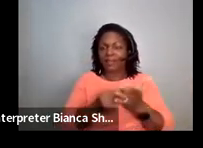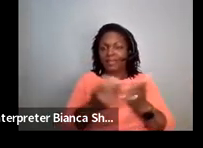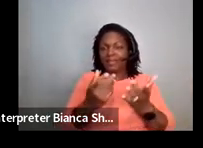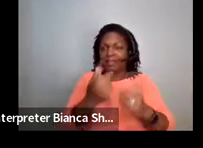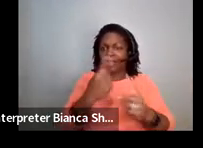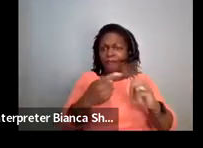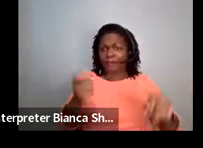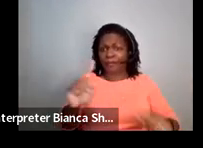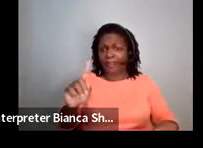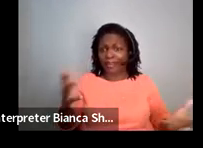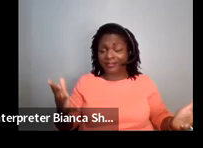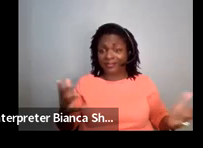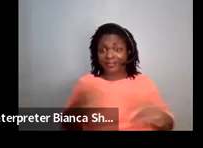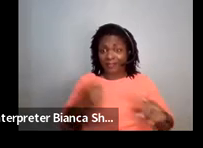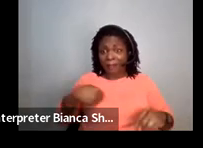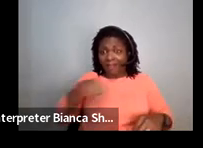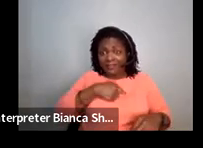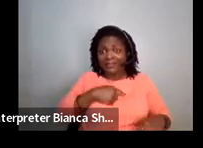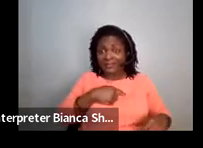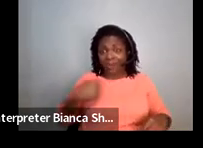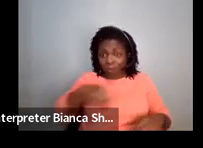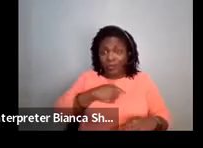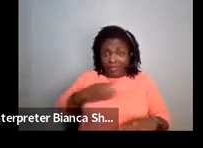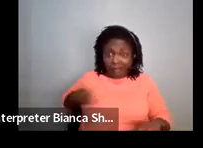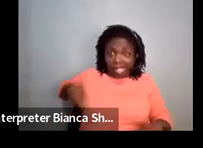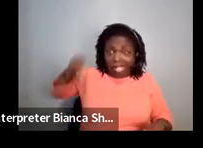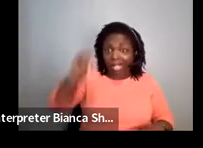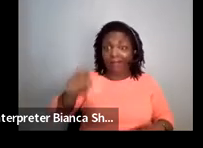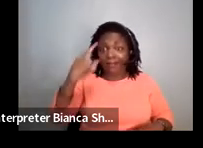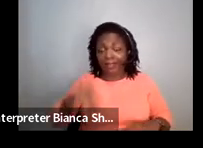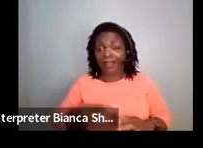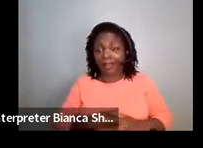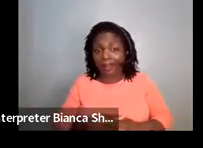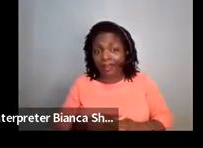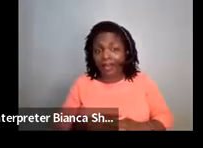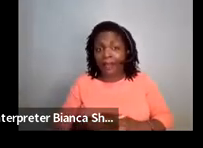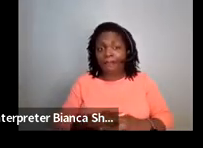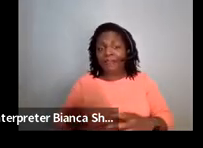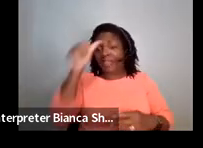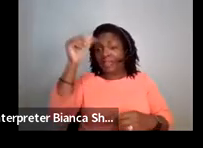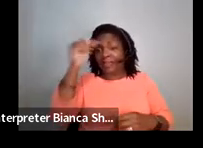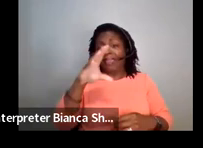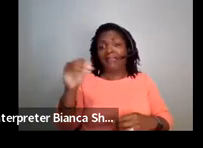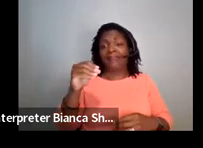Okay, alzheimer's end immense to death and have absolutely increased almost 20%.